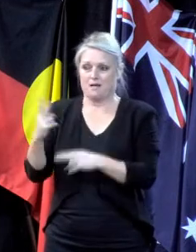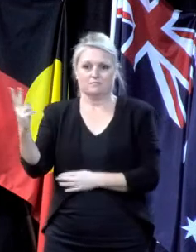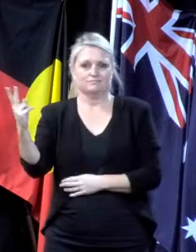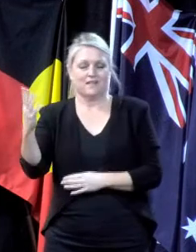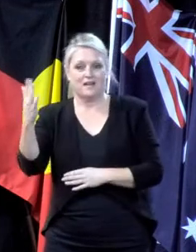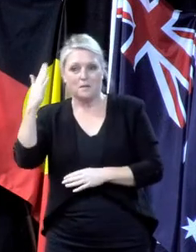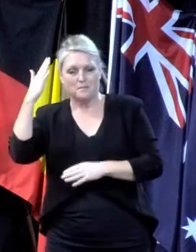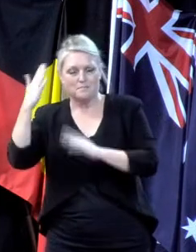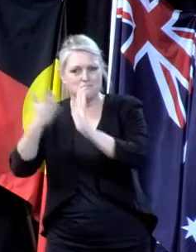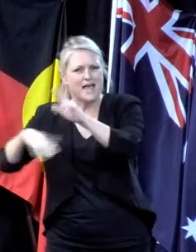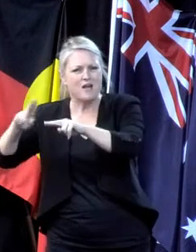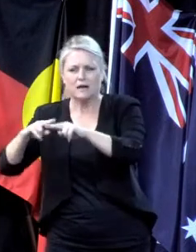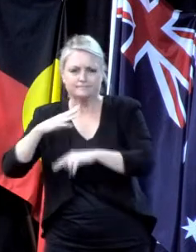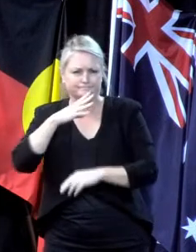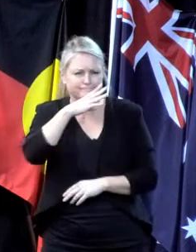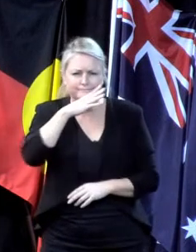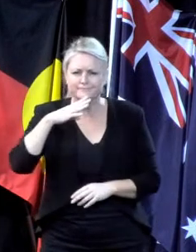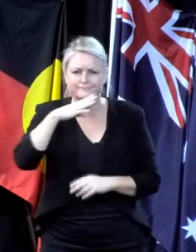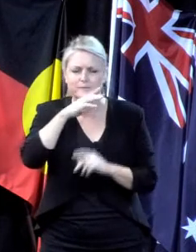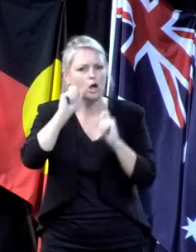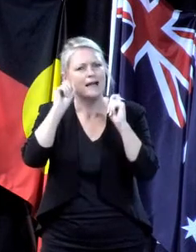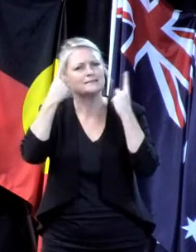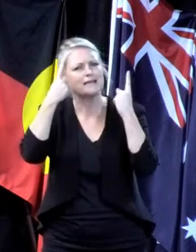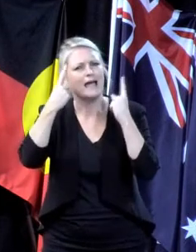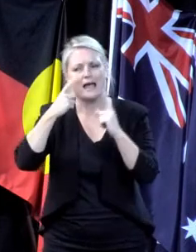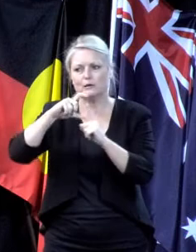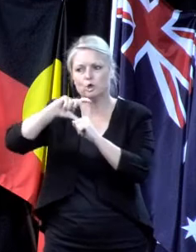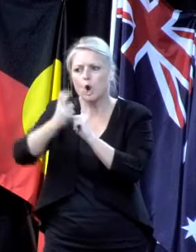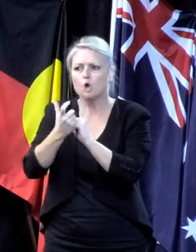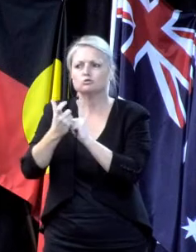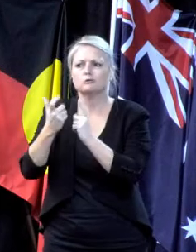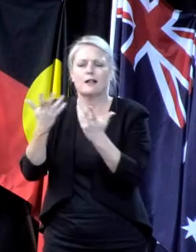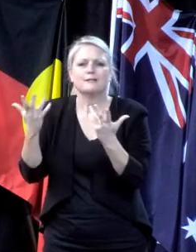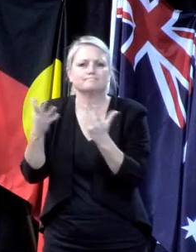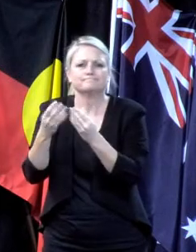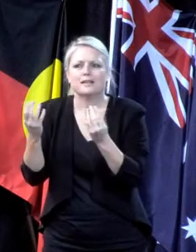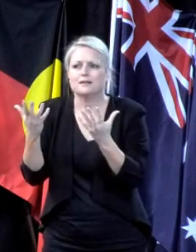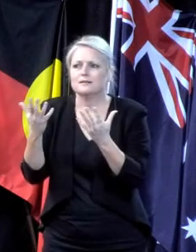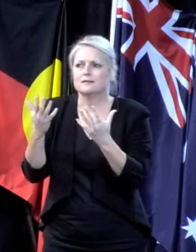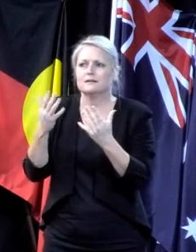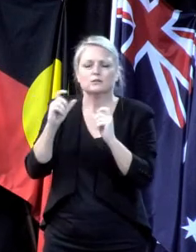and there’s no real understanding from a cultural perspective about that. So often they then choose not to pursue that,